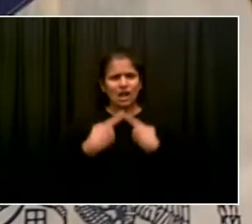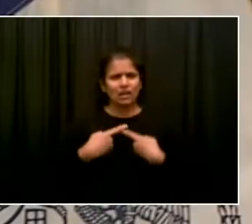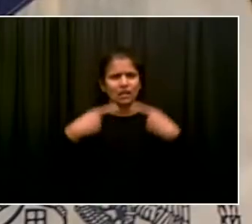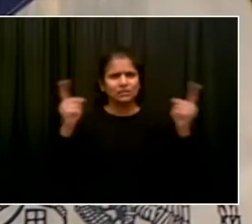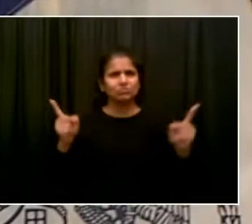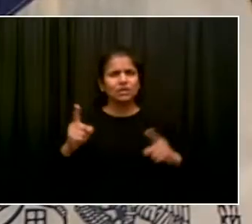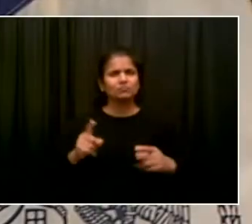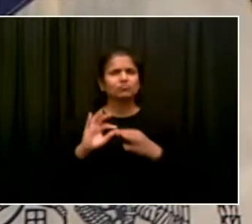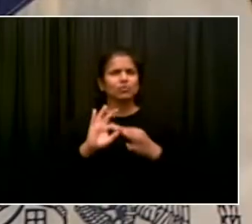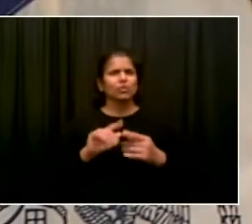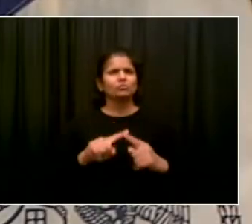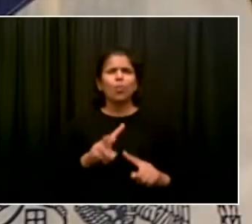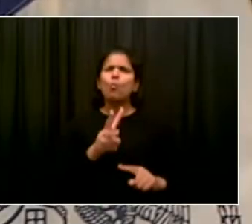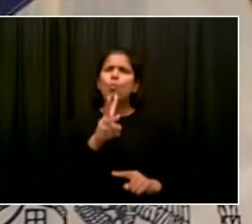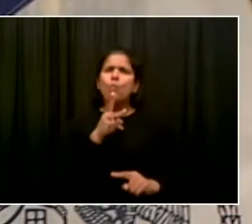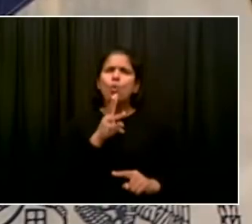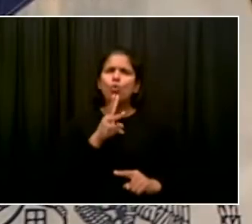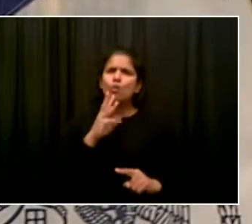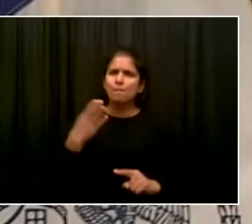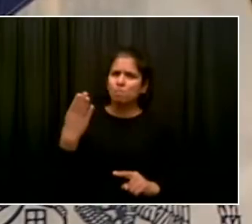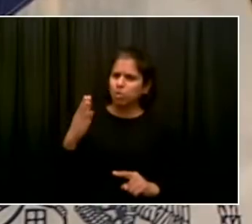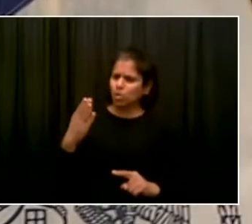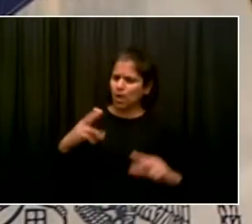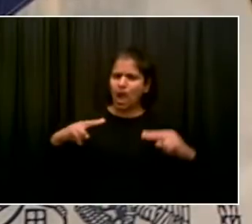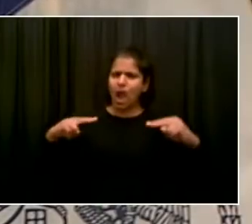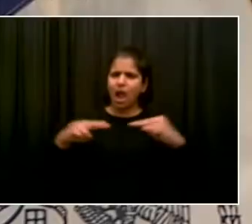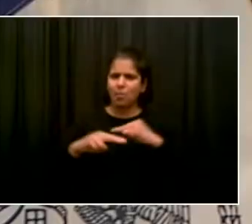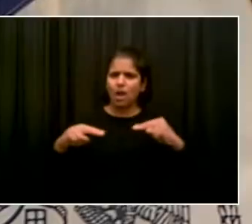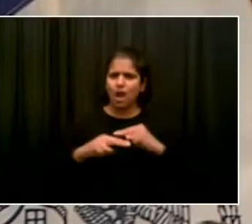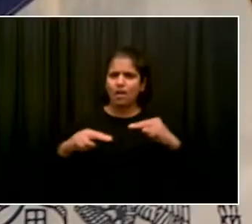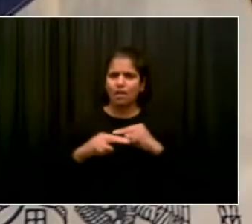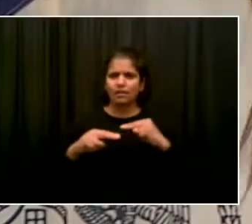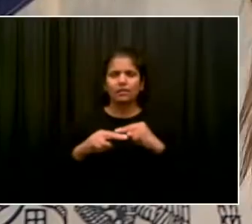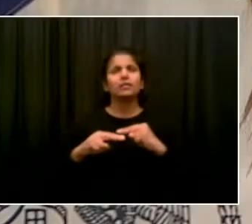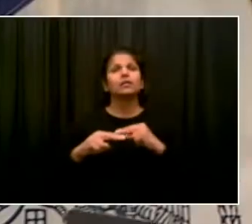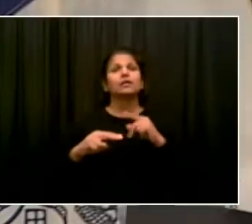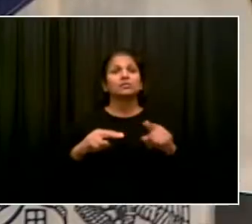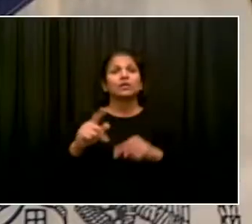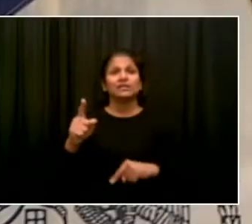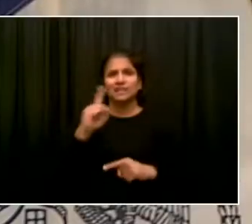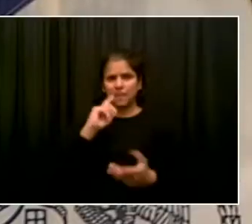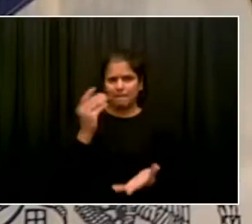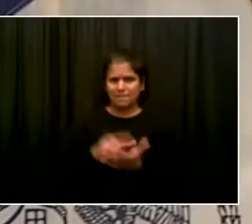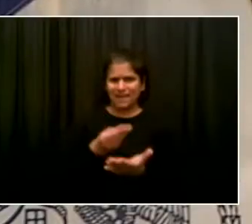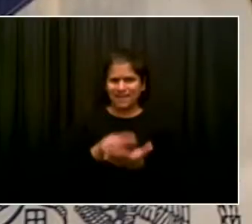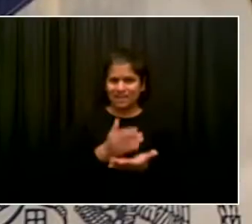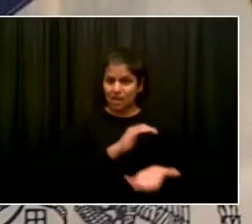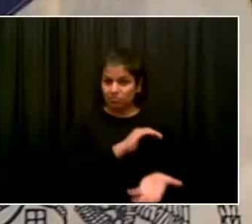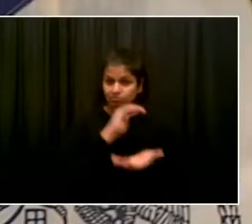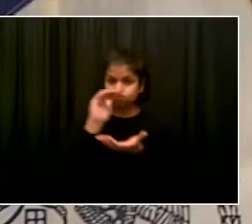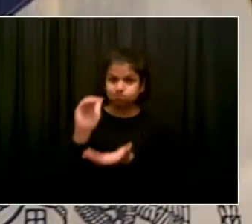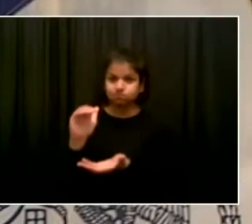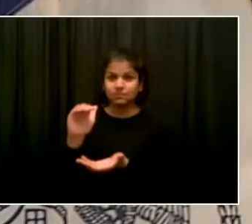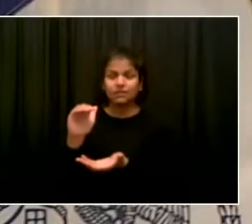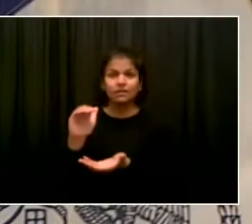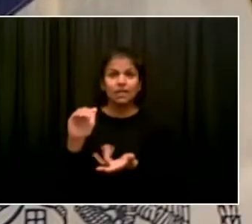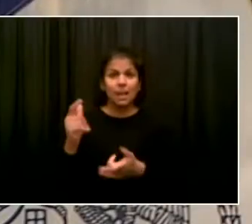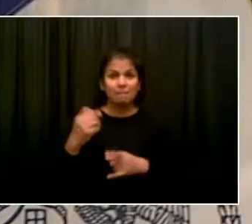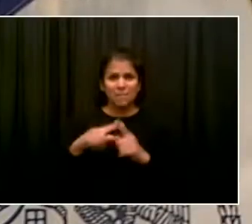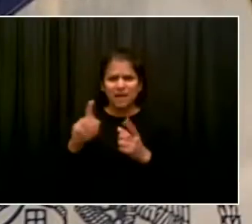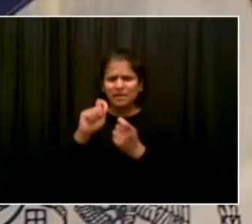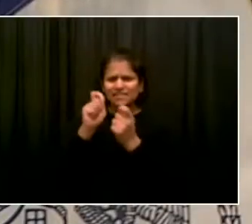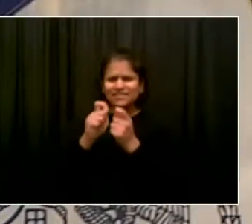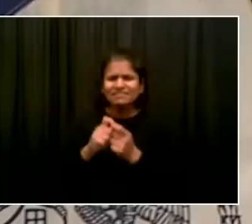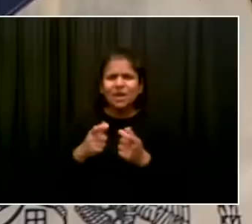CONFUSED ABOUT